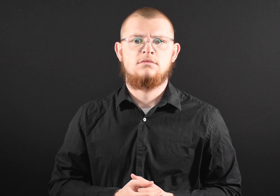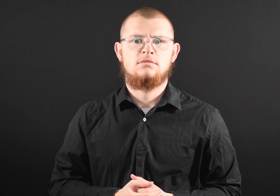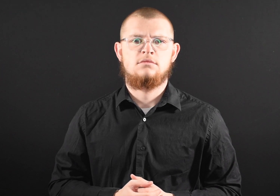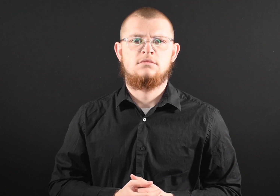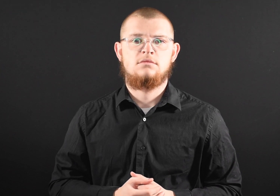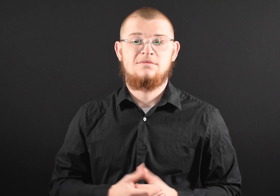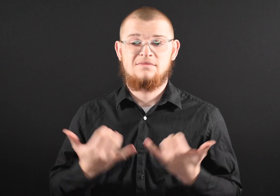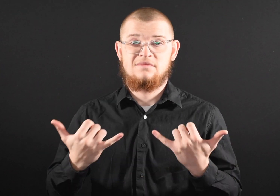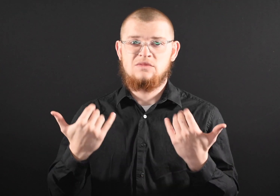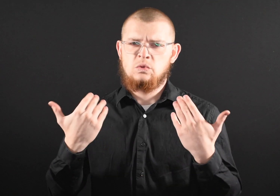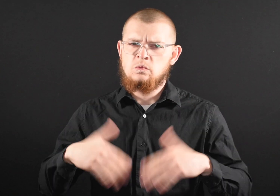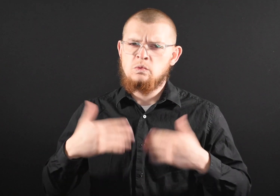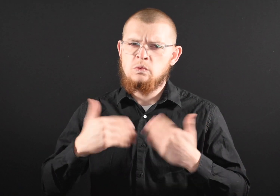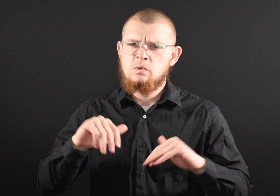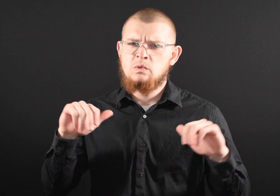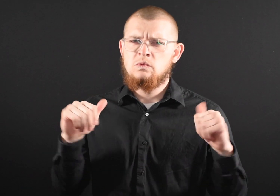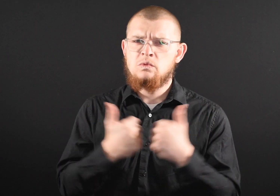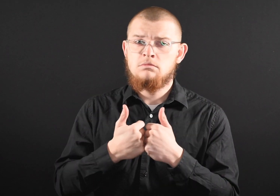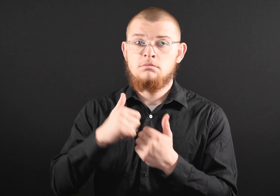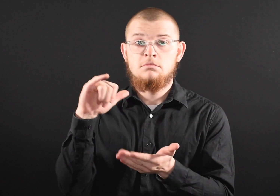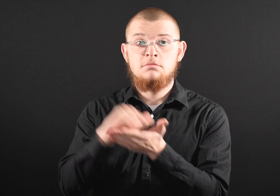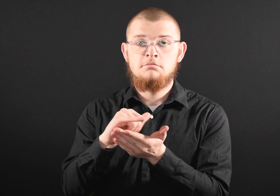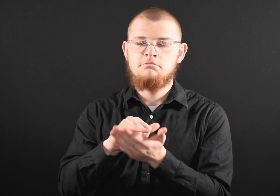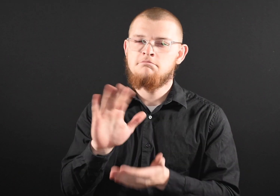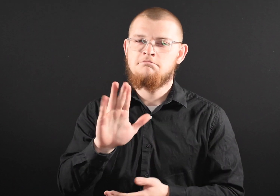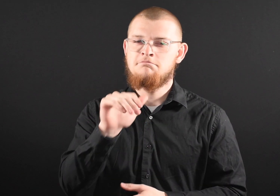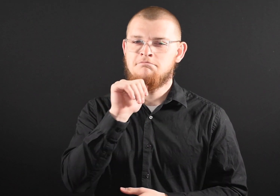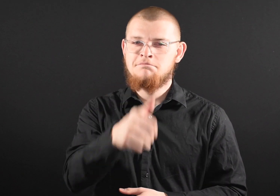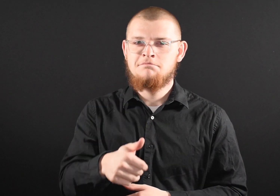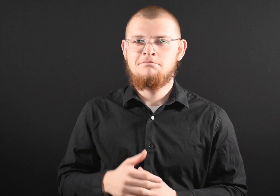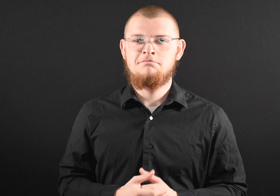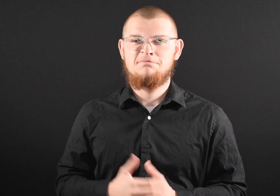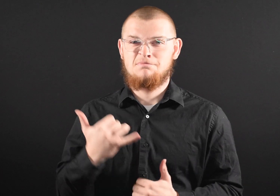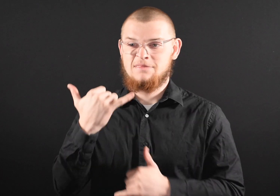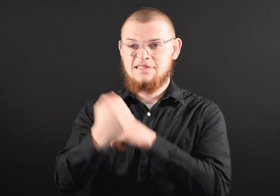This is a challenging, but not impossible,